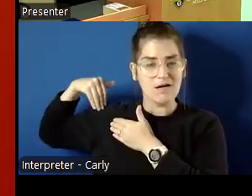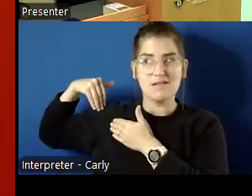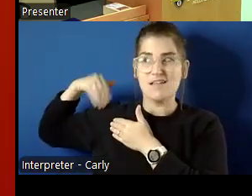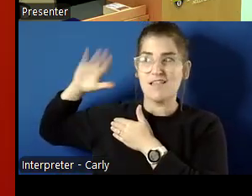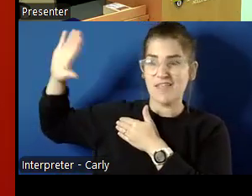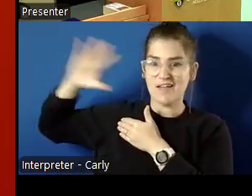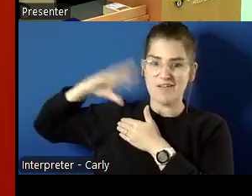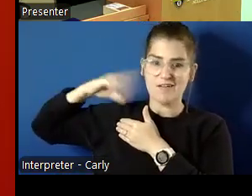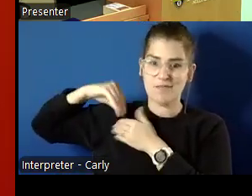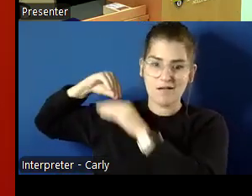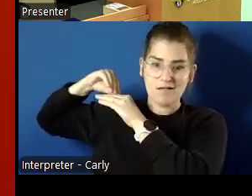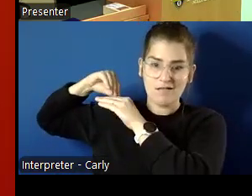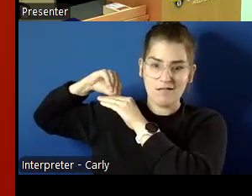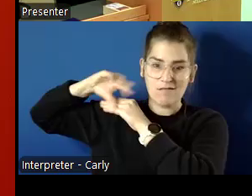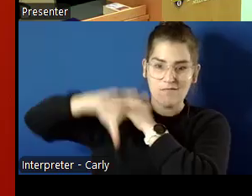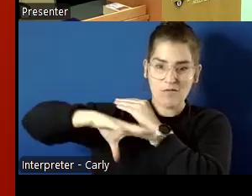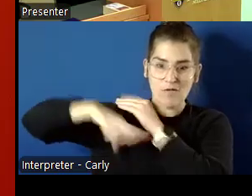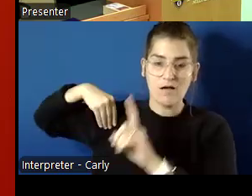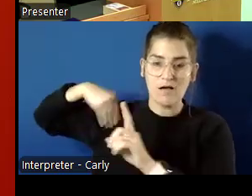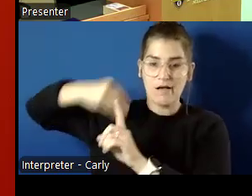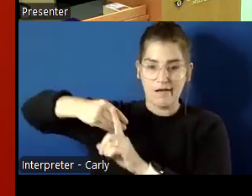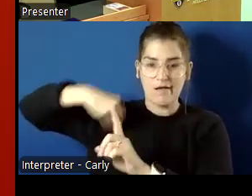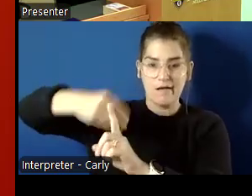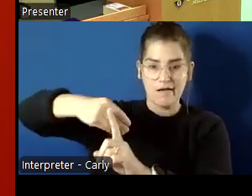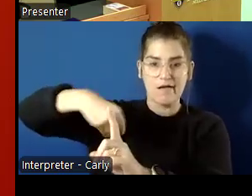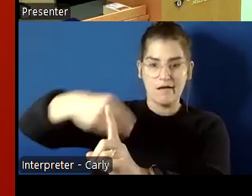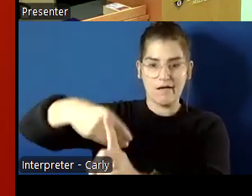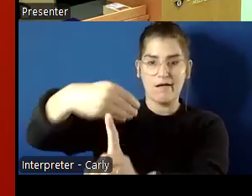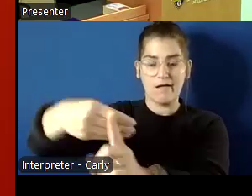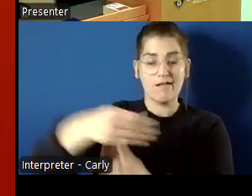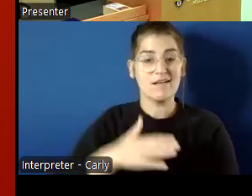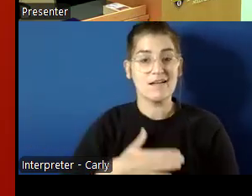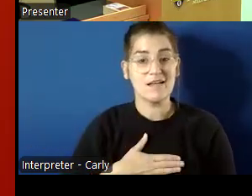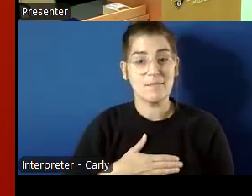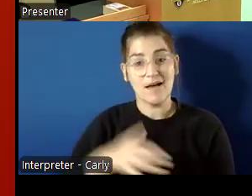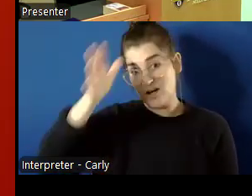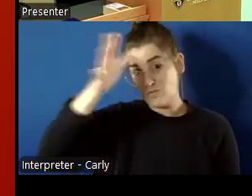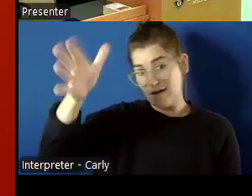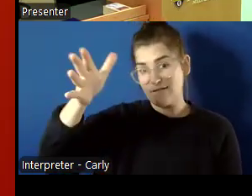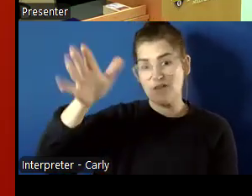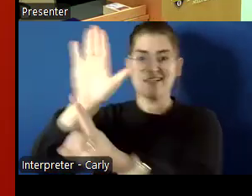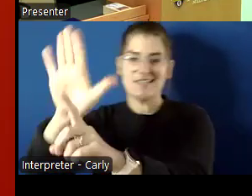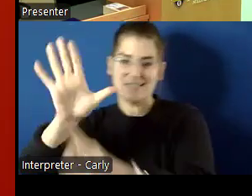were taught. And my I'll tell you my grandfather's mother who is my my great-grandmother obviously